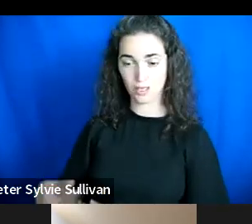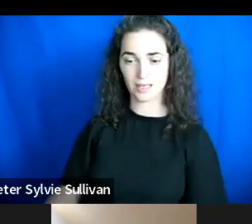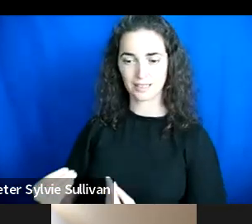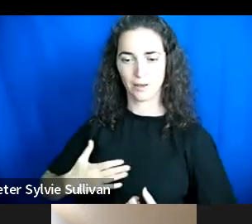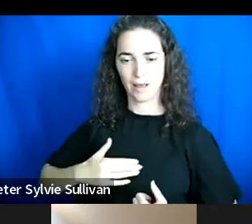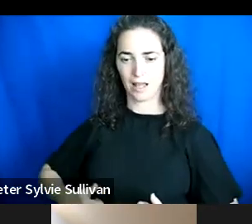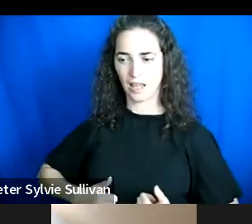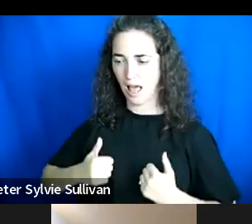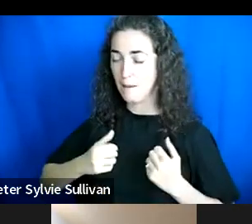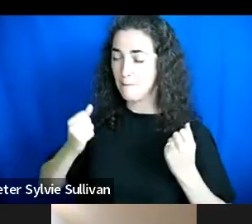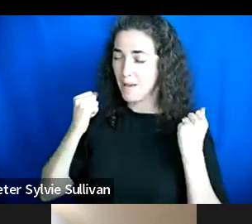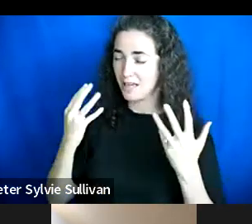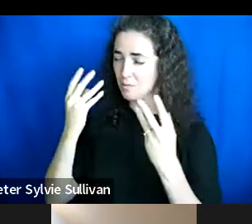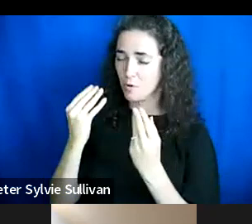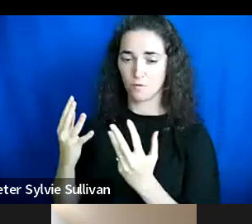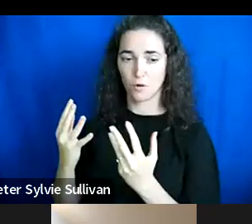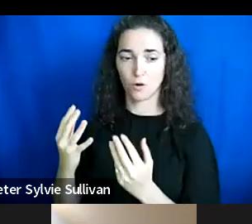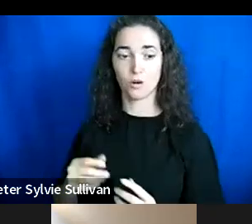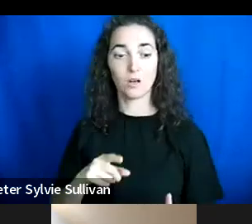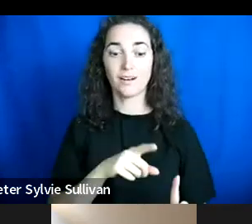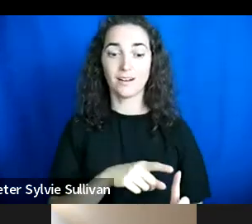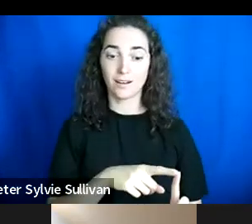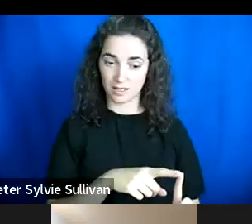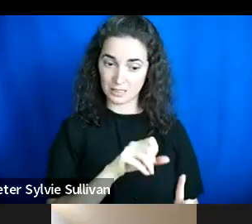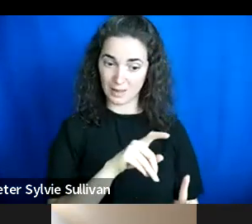You know his 2 sisters are his best therapist.